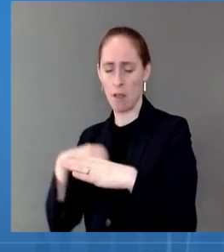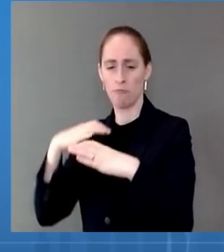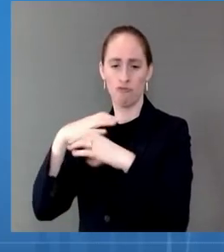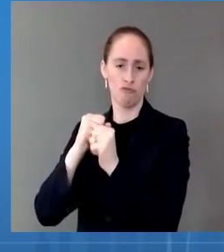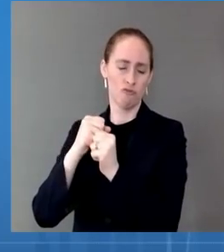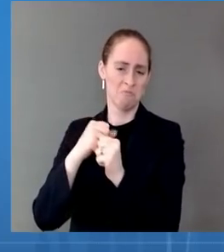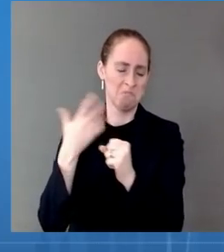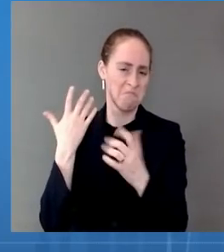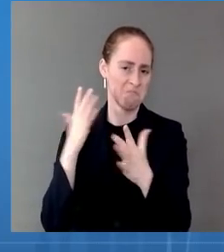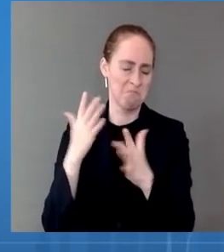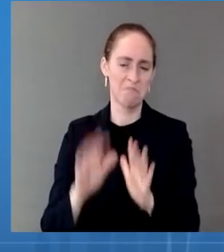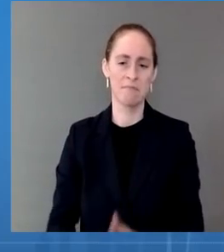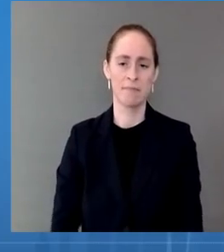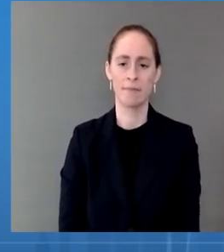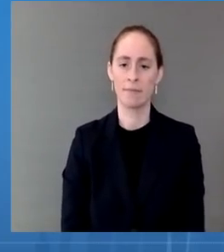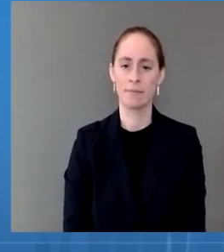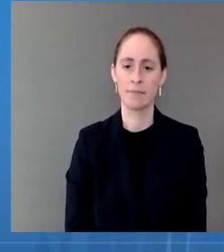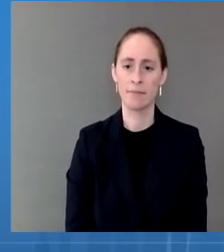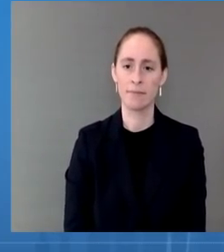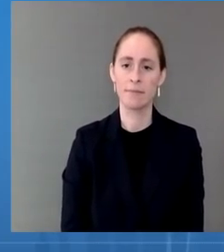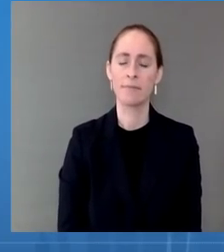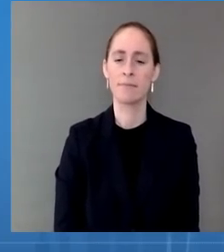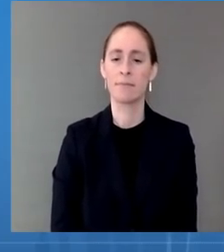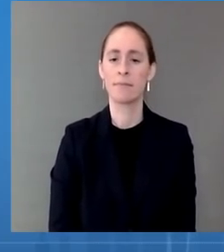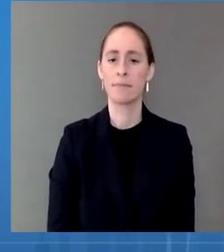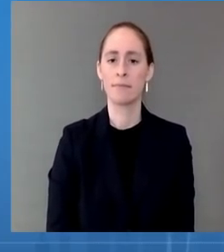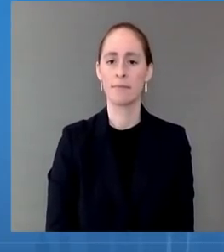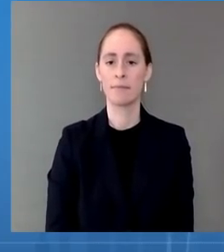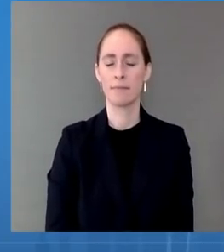that what is happening is that data are emerging,